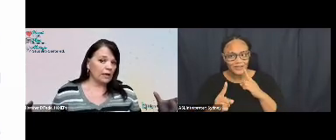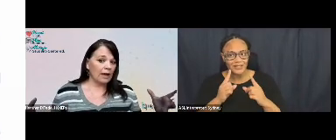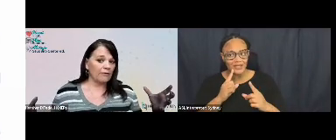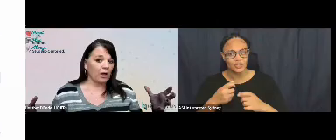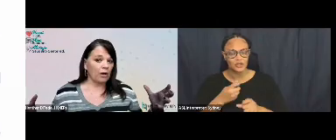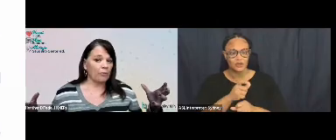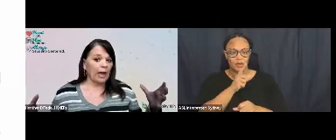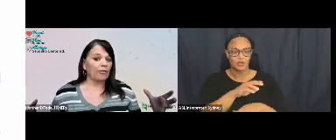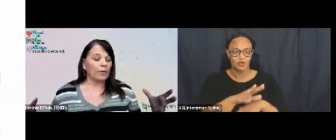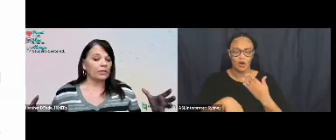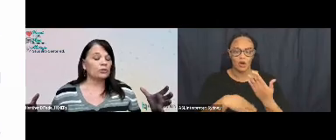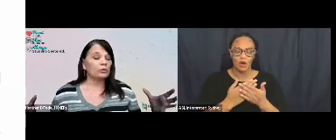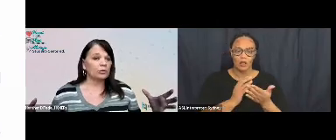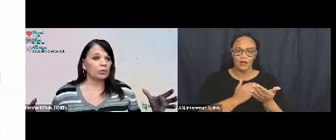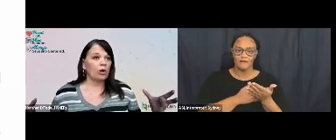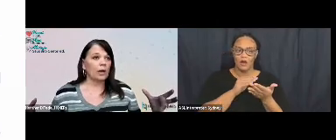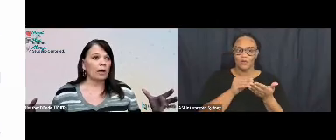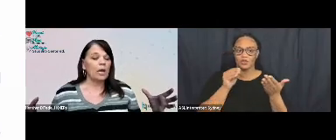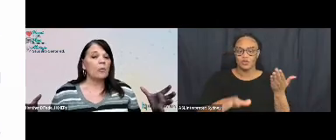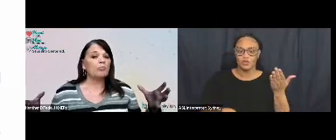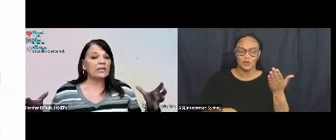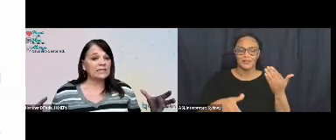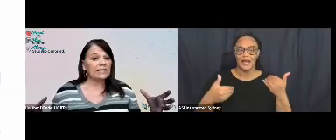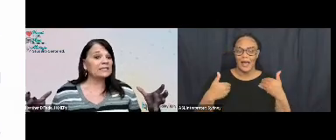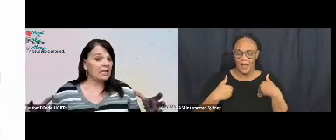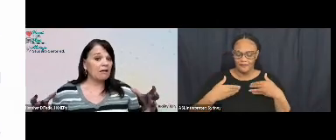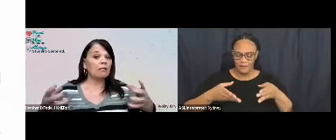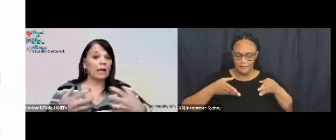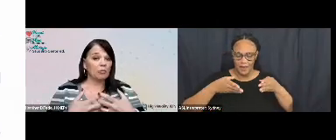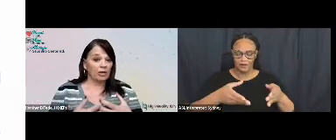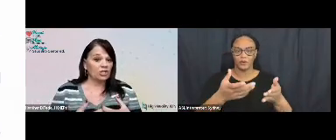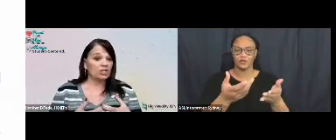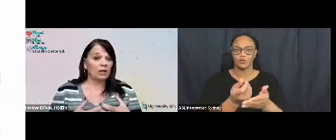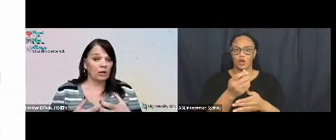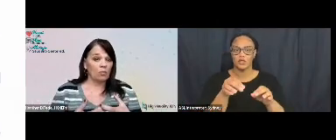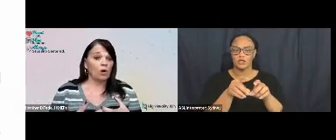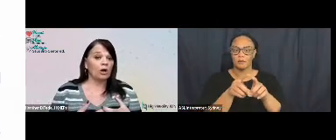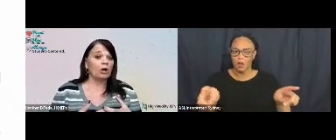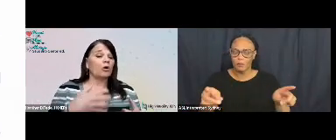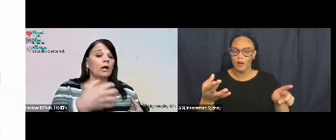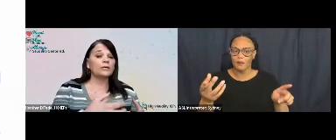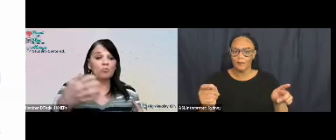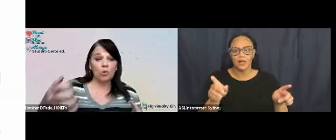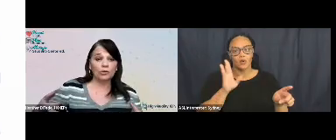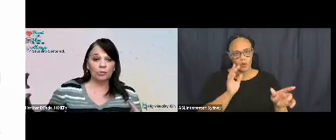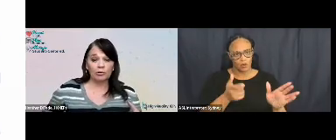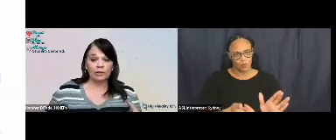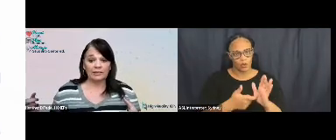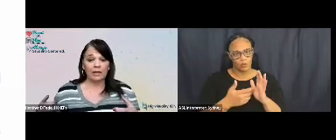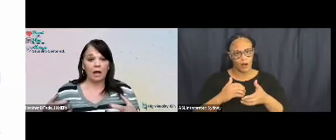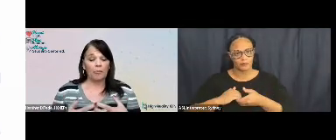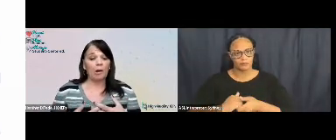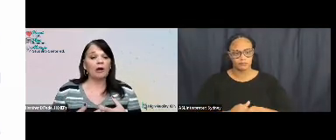students have a pathway to a diploma. But it does take collaboration and work across multiple in